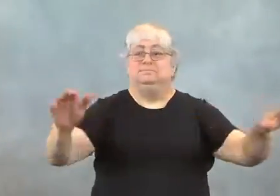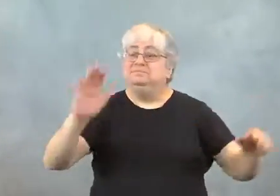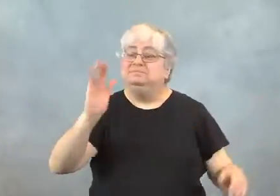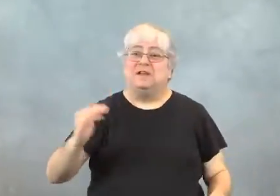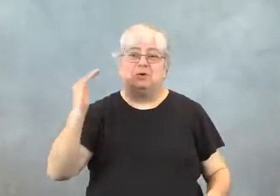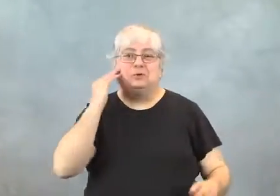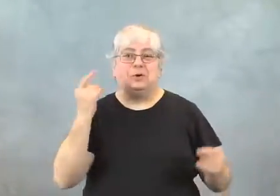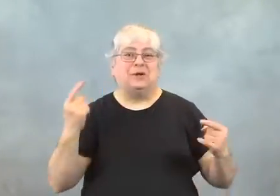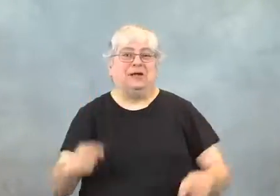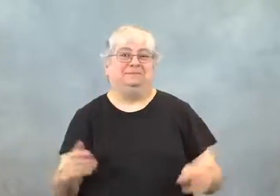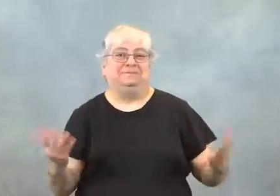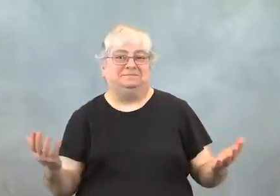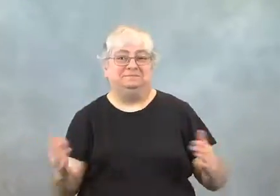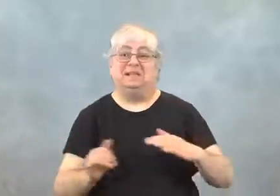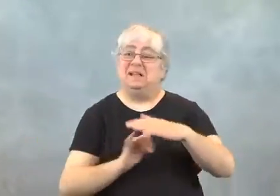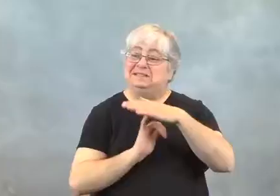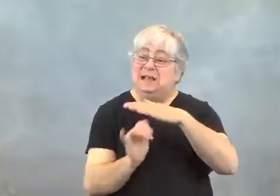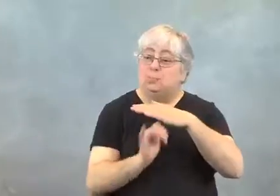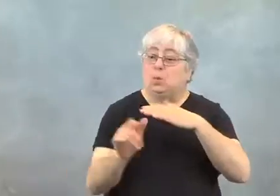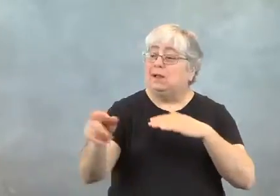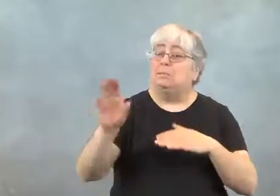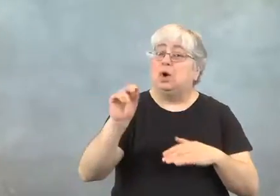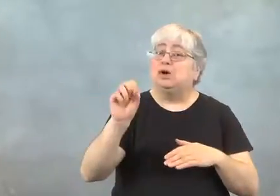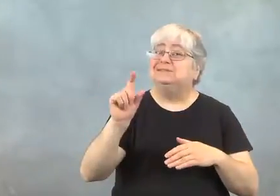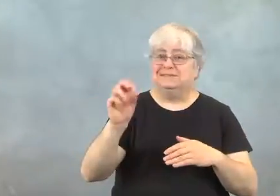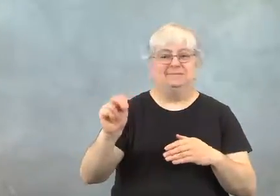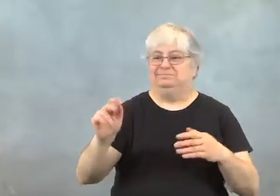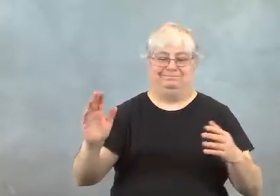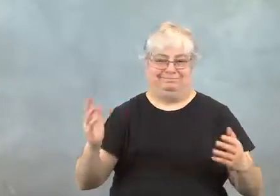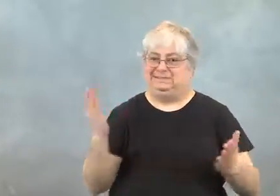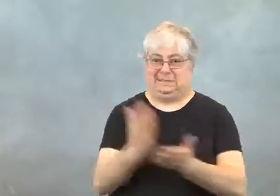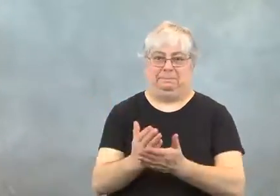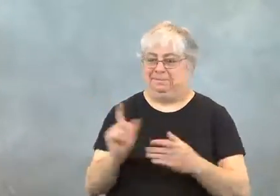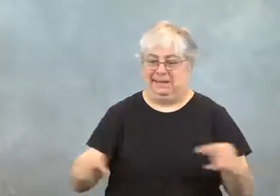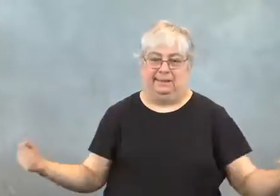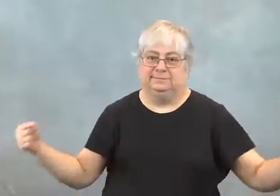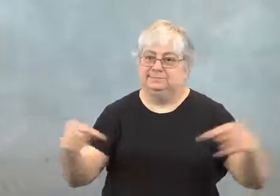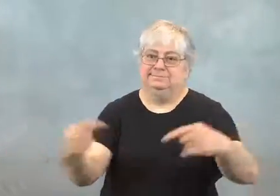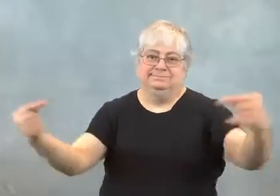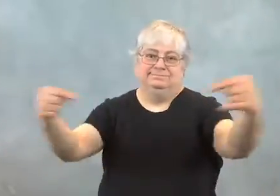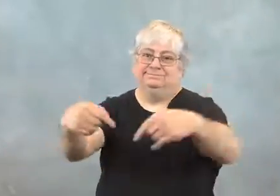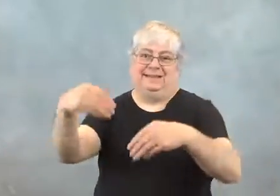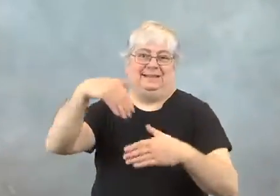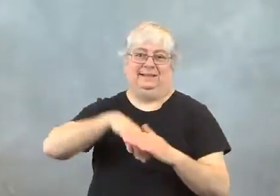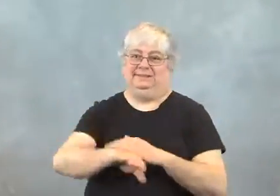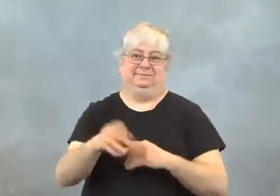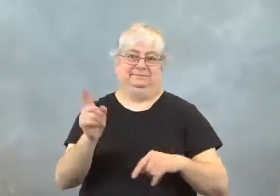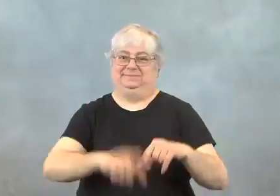That was just in case.